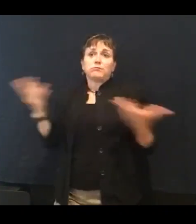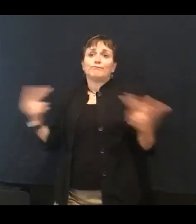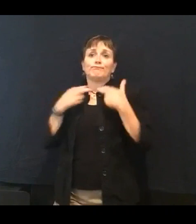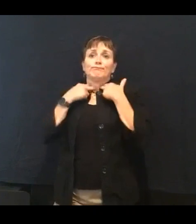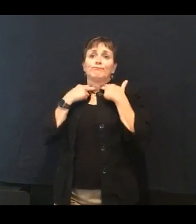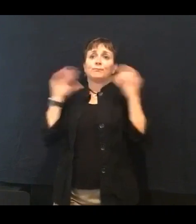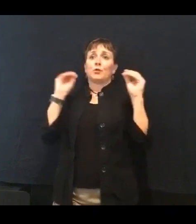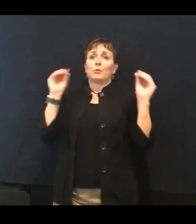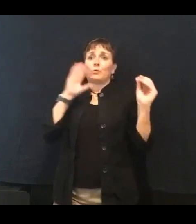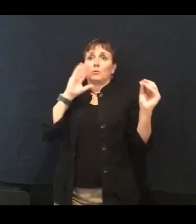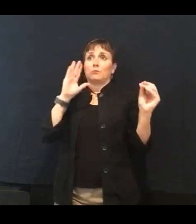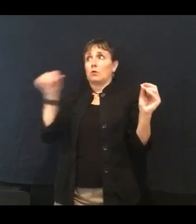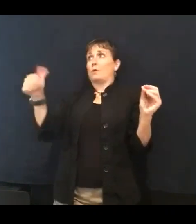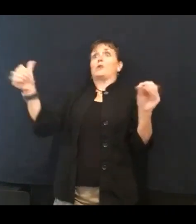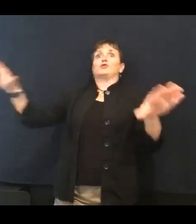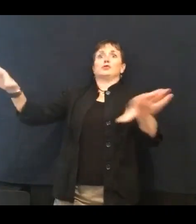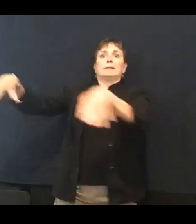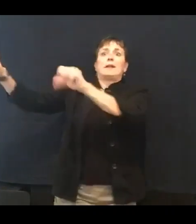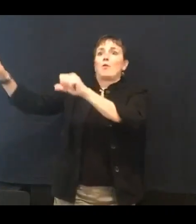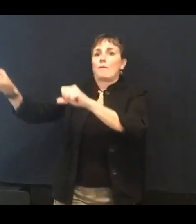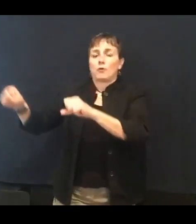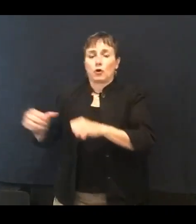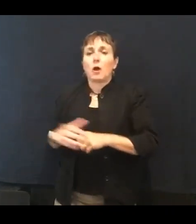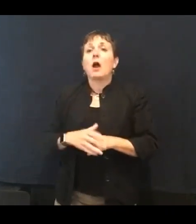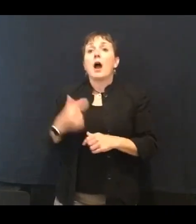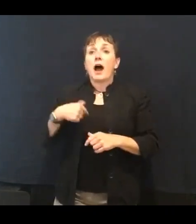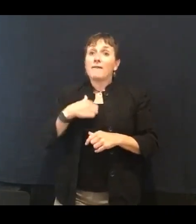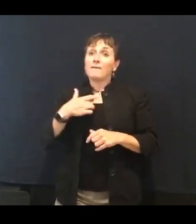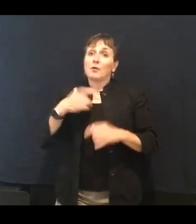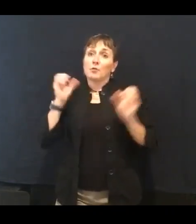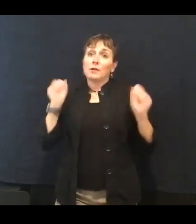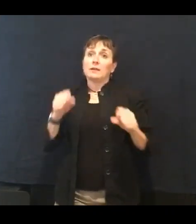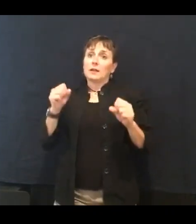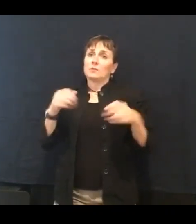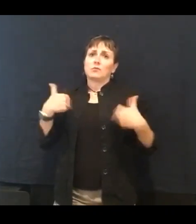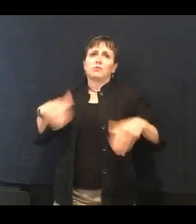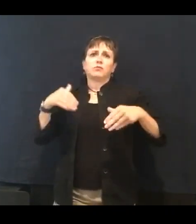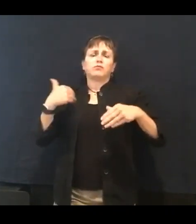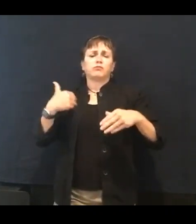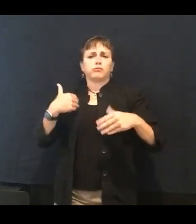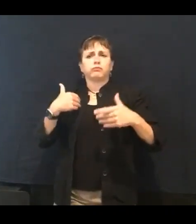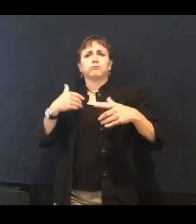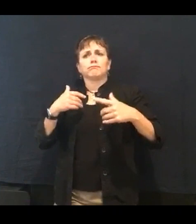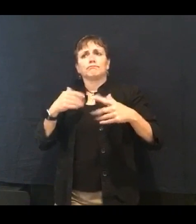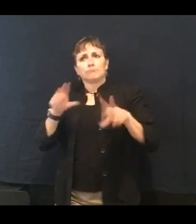time for the Usher III Initiative and I believe we have a real shot at treating this in the near future.